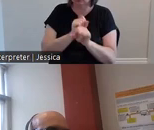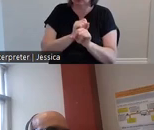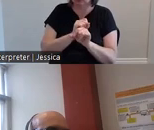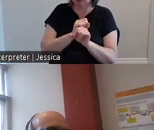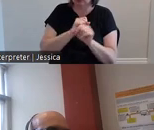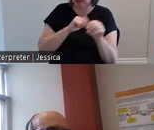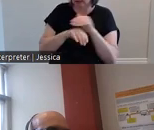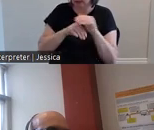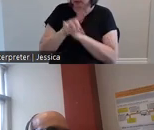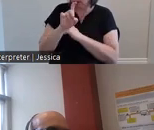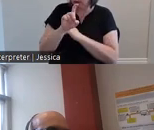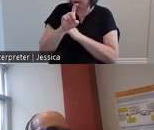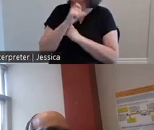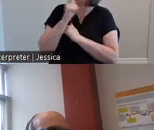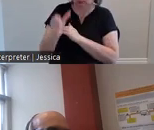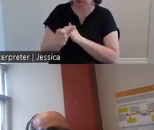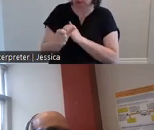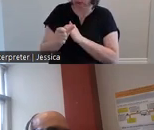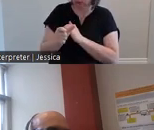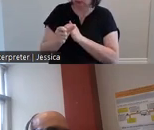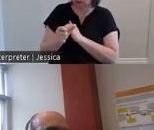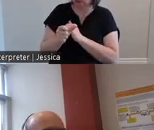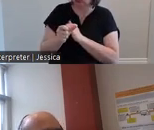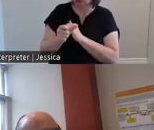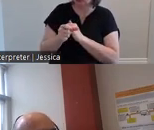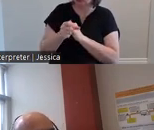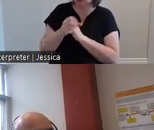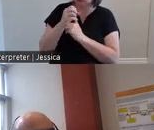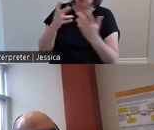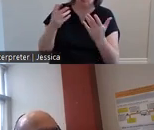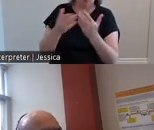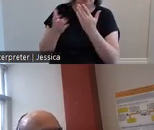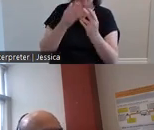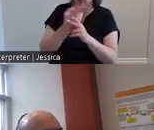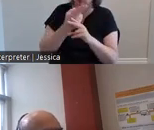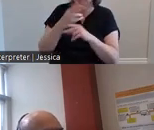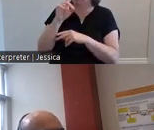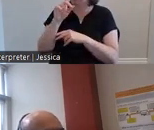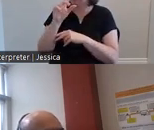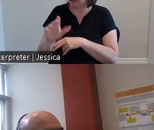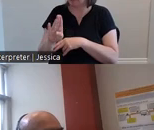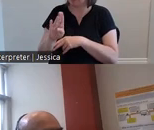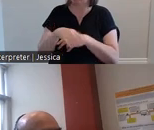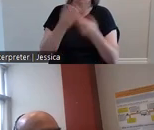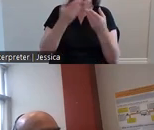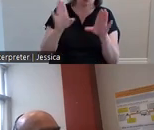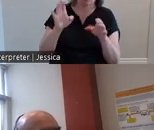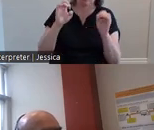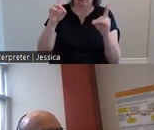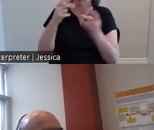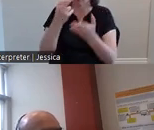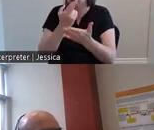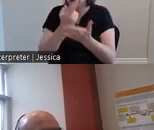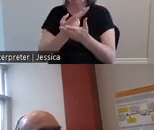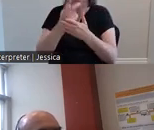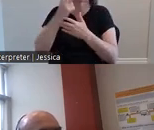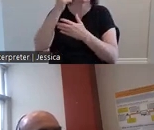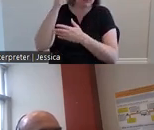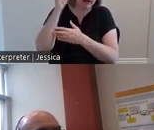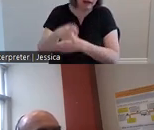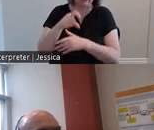So whatever you're adopting, whether it's a database or an open educational resource, you need to do some base level testing with it.